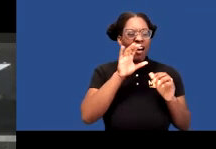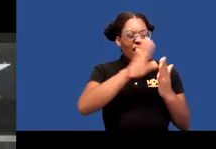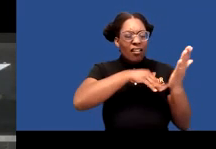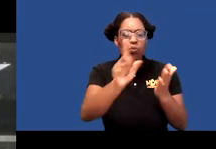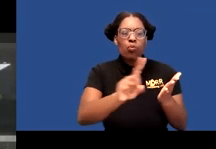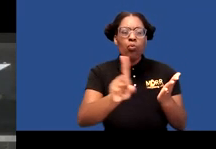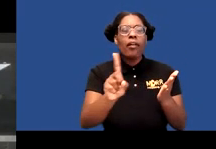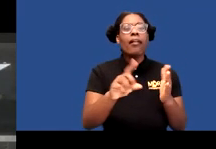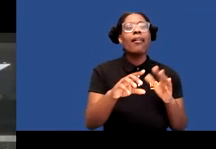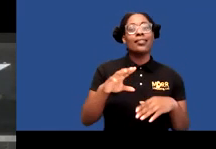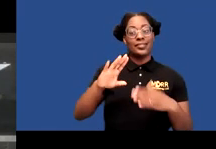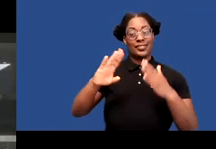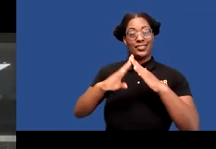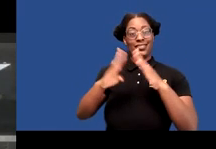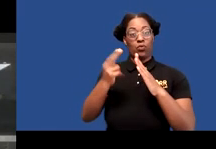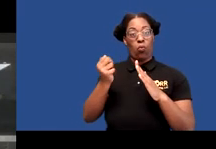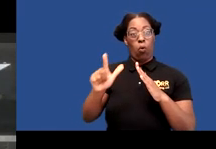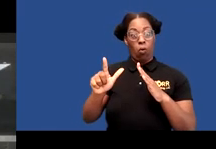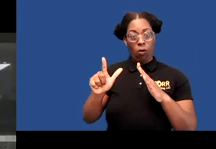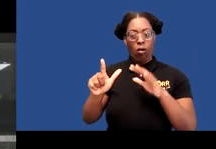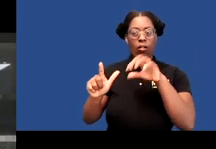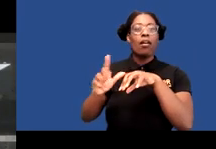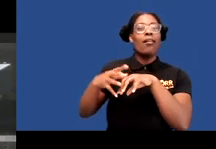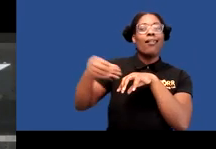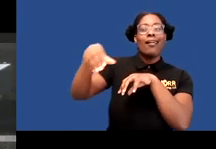And as we move along, I'll try to describe what's on the screens